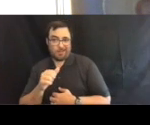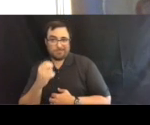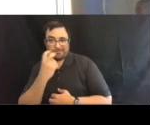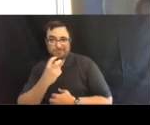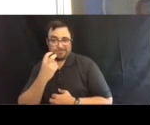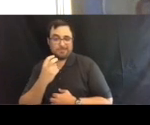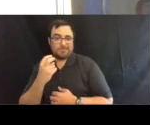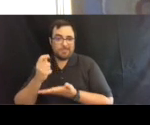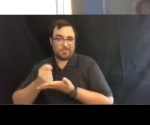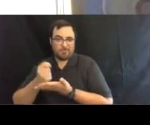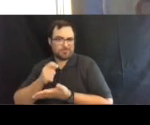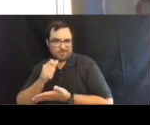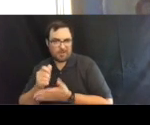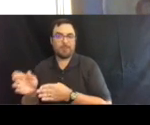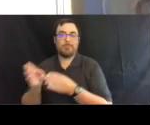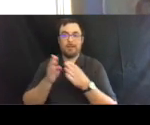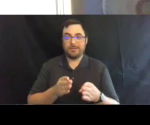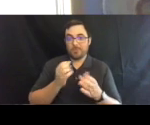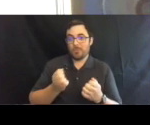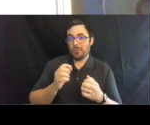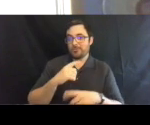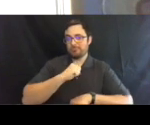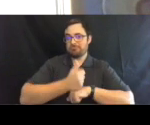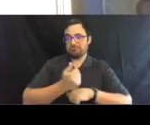opportunities many opportunities to kind of bombard them